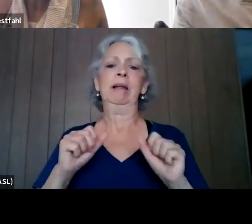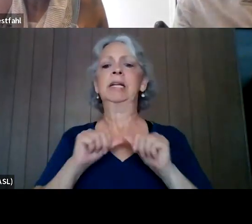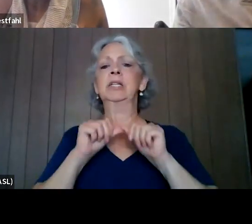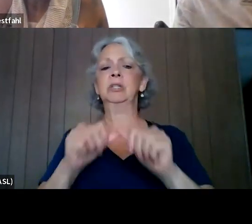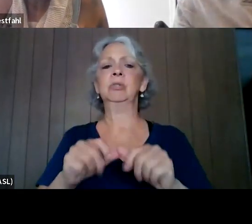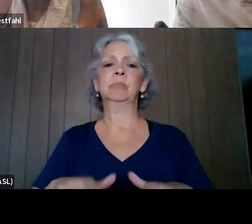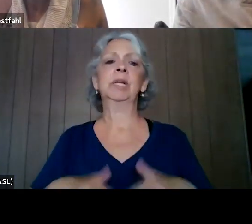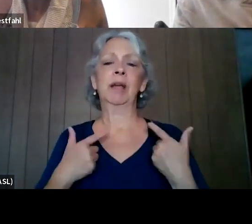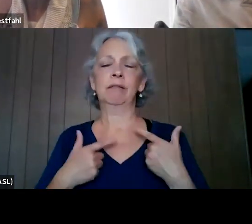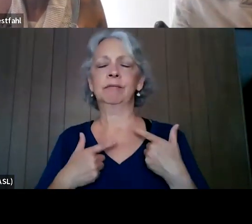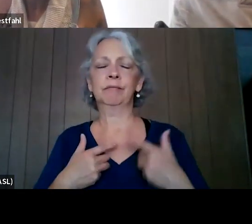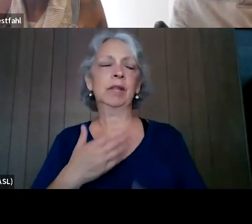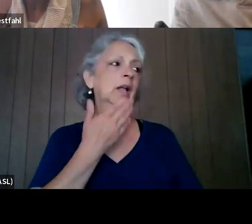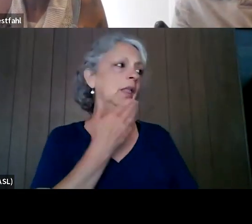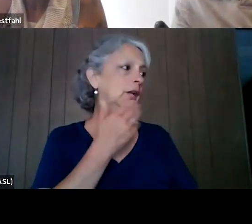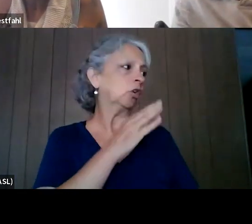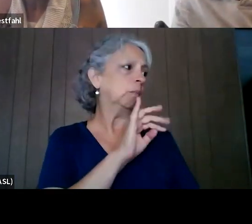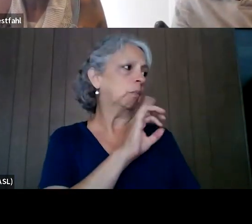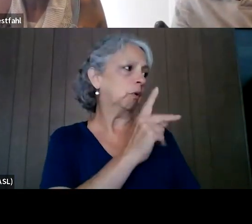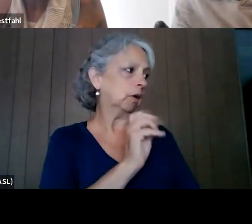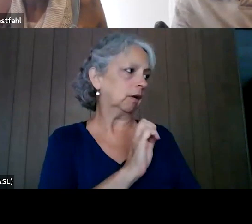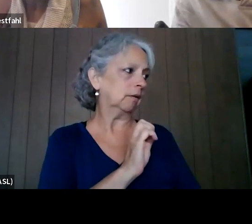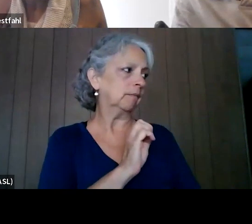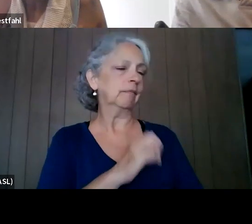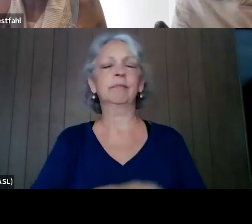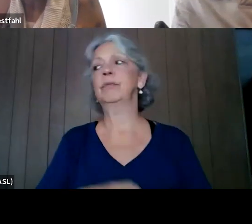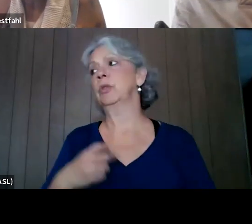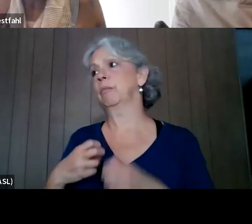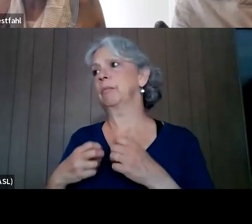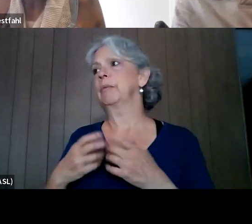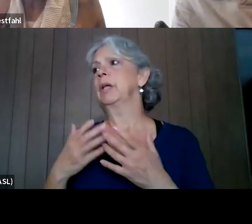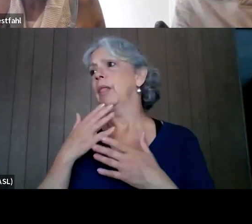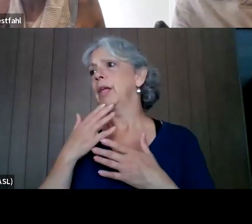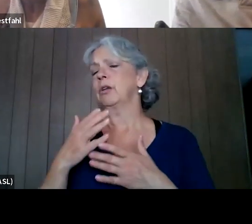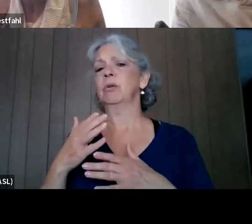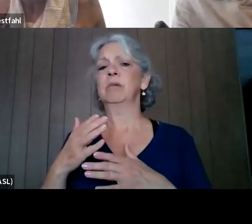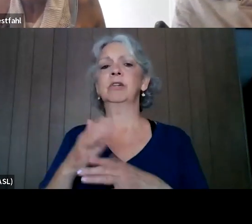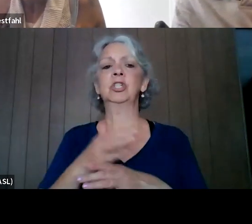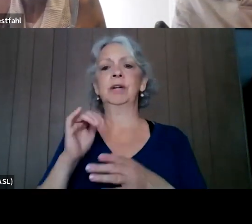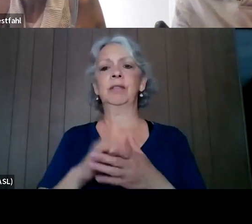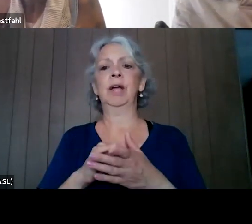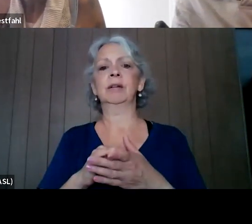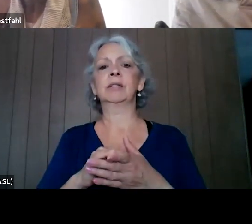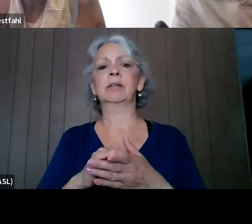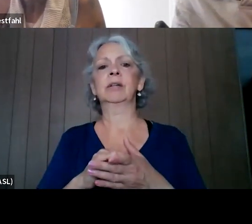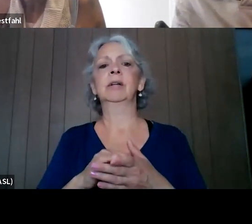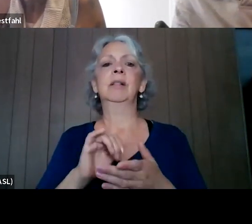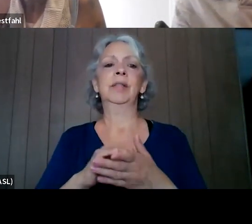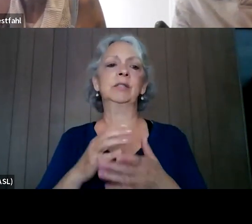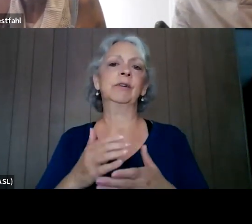Thank you, Brooke. No problem. Thanks Brooke. Thank you so much for sharing that. That is so helpful and powerful,